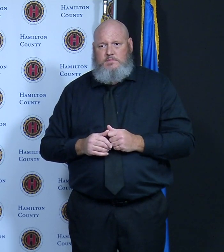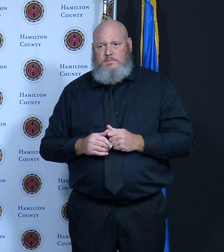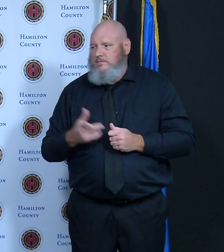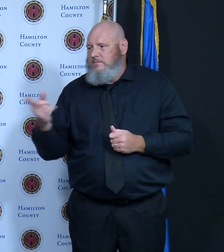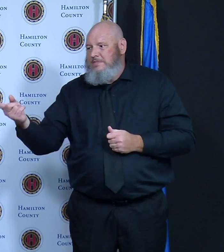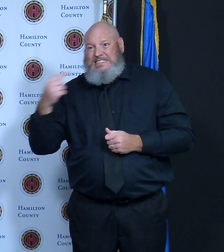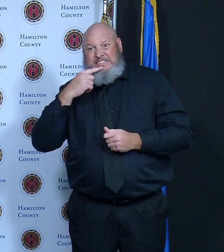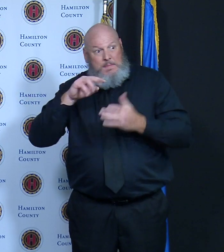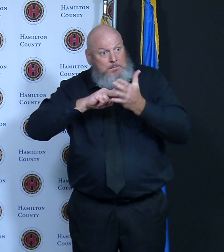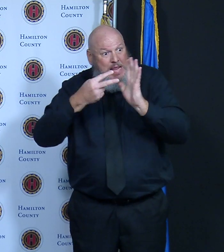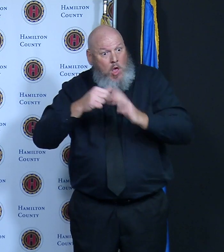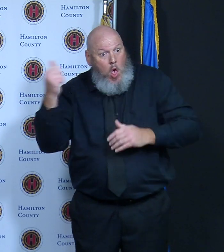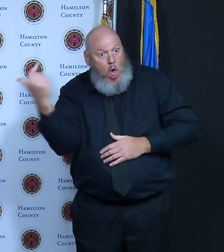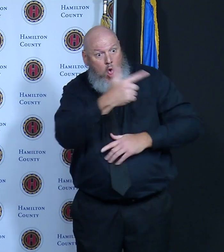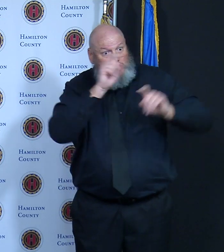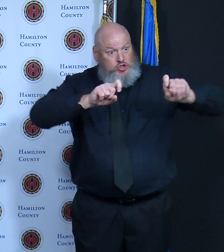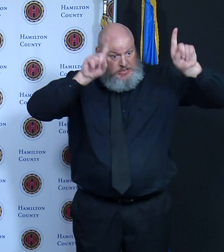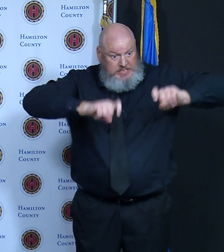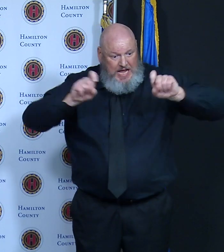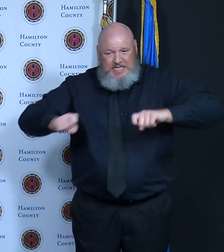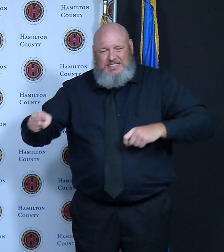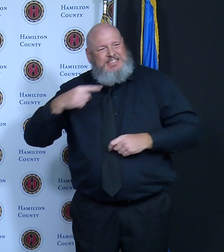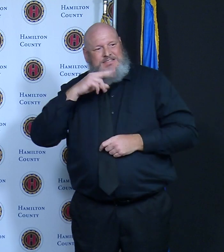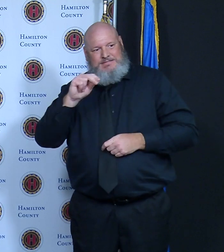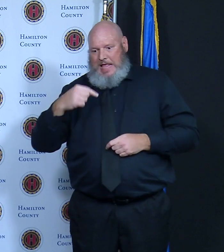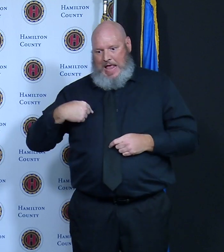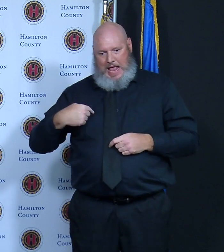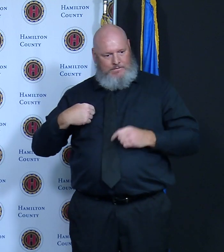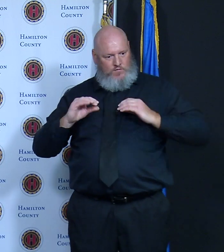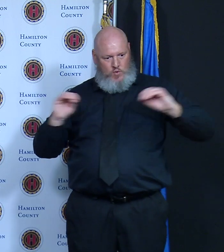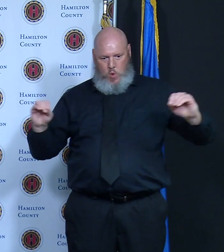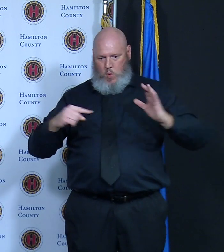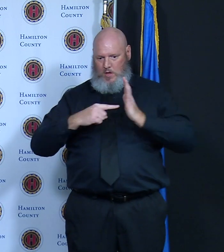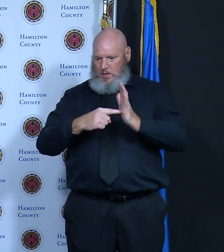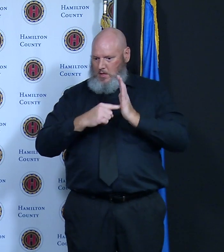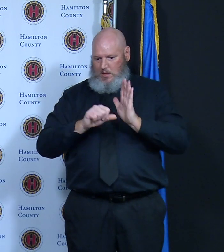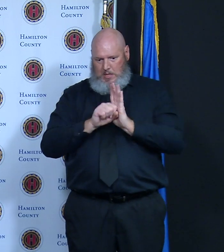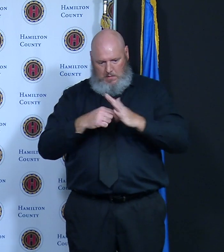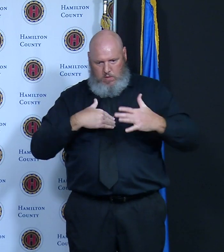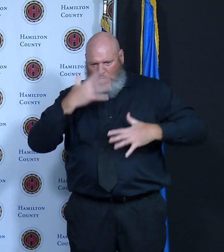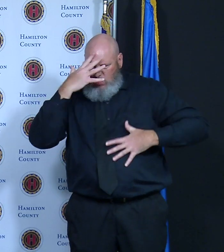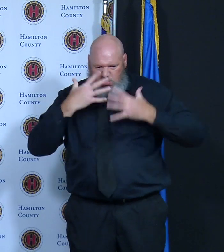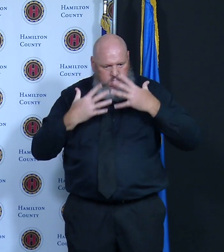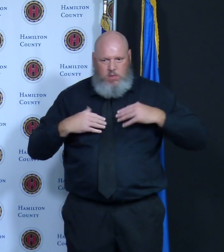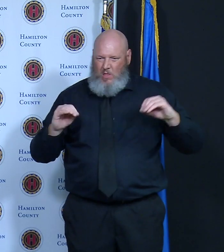not in an at-risk category I'm near the age but not quite and so I haven't been